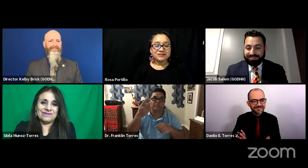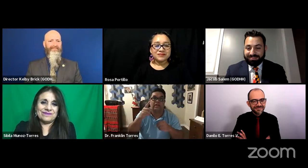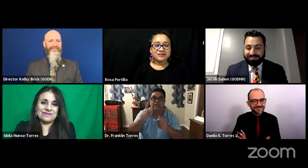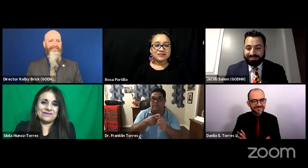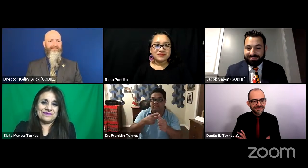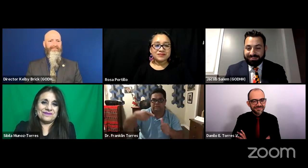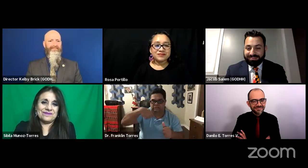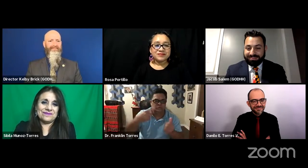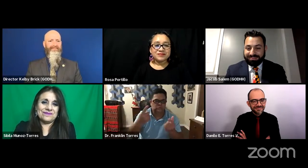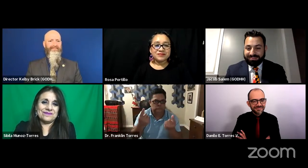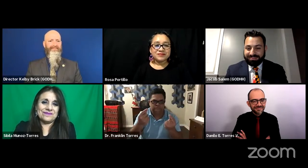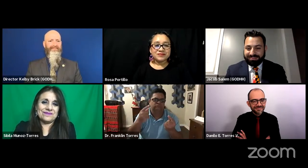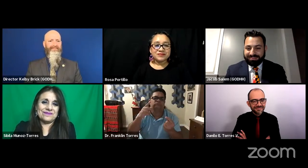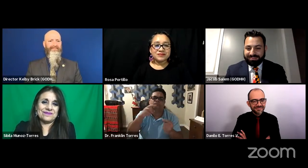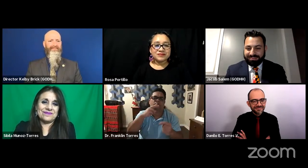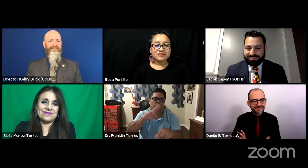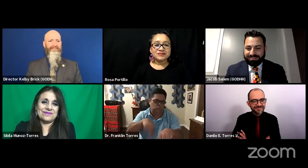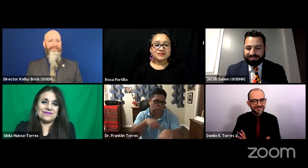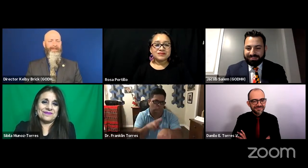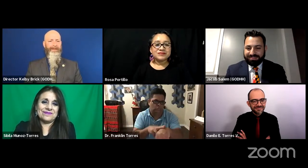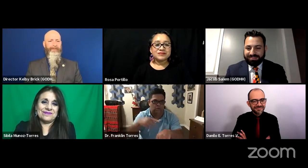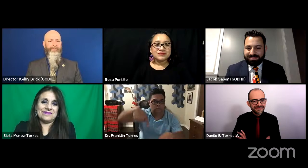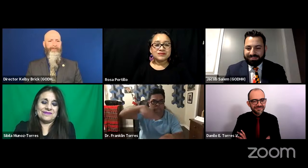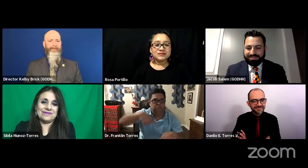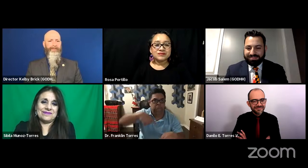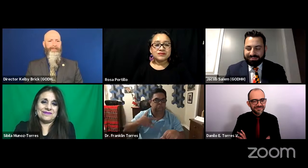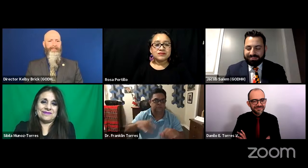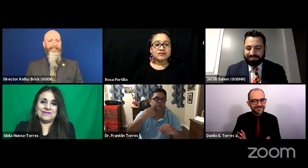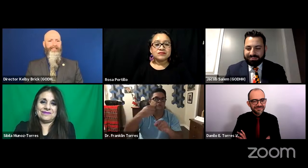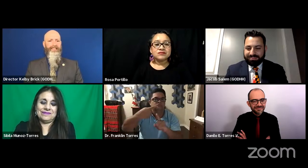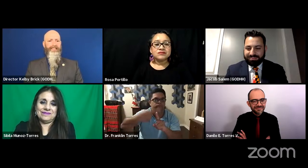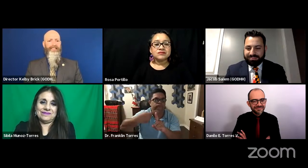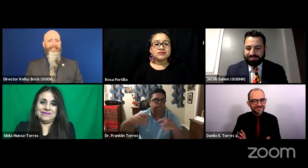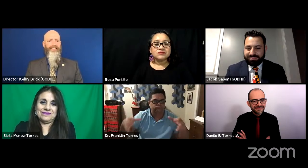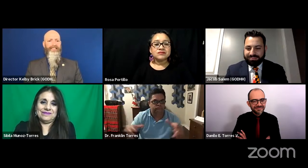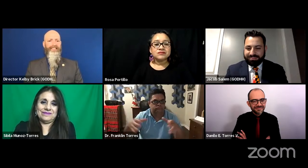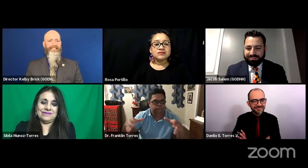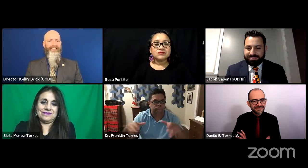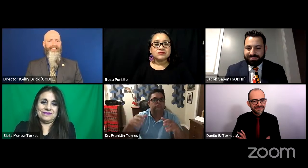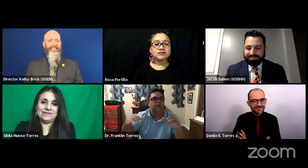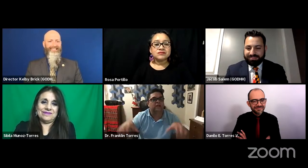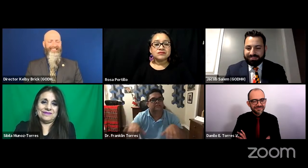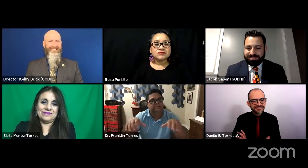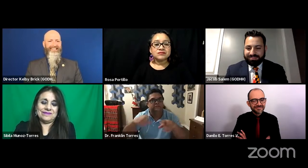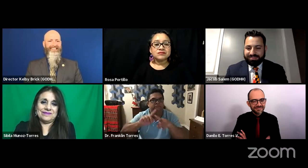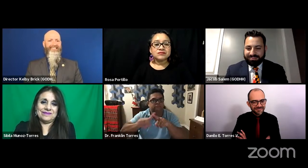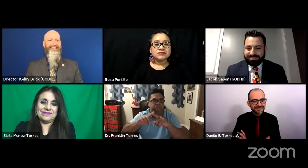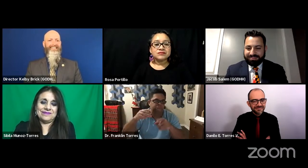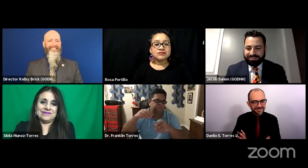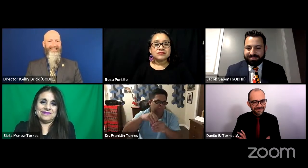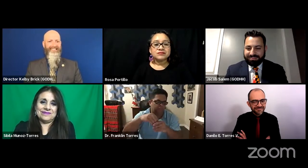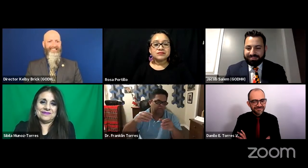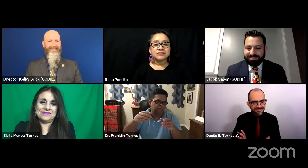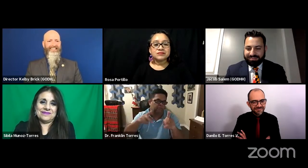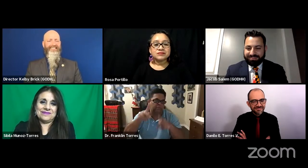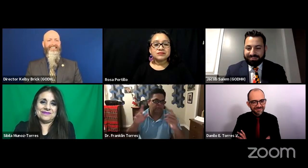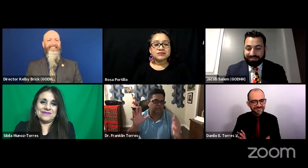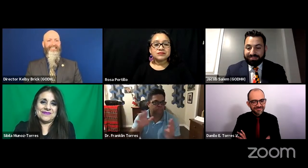difficult and challenging times. To give you a little bit of idea of the activities we